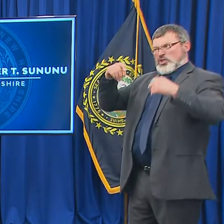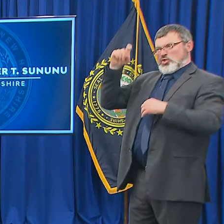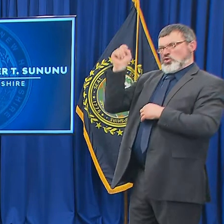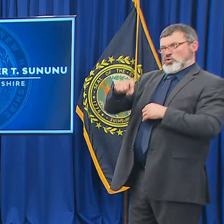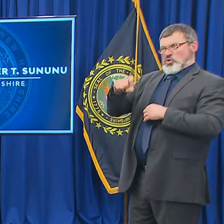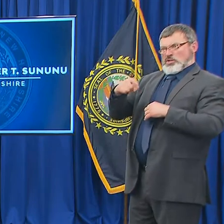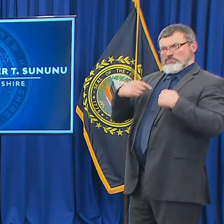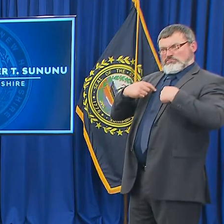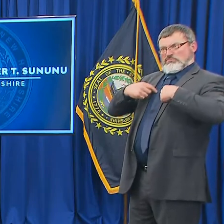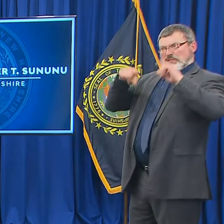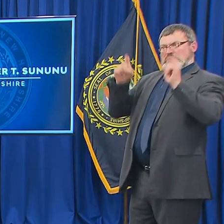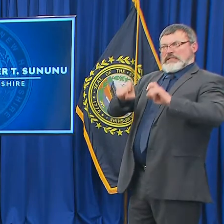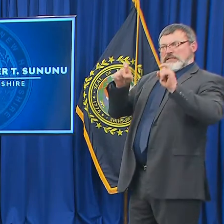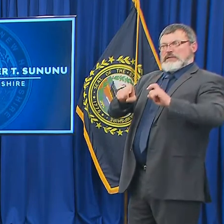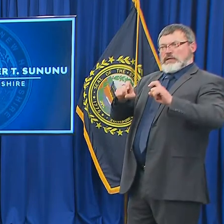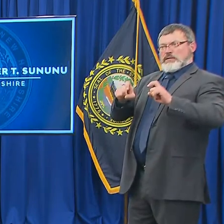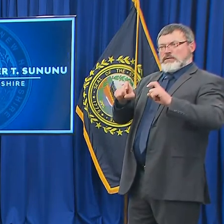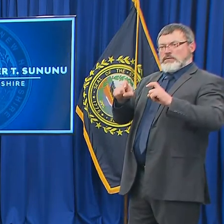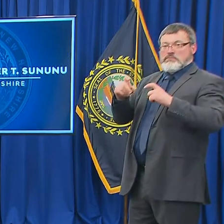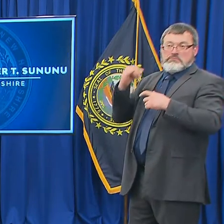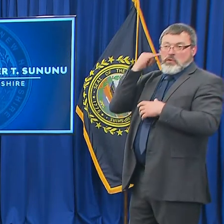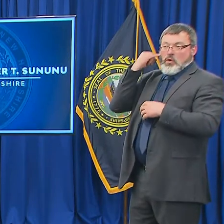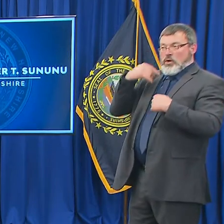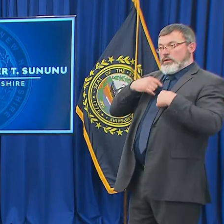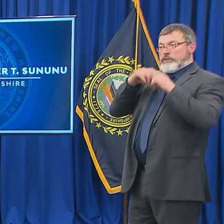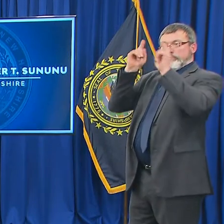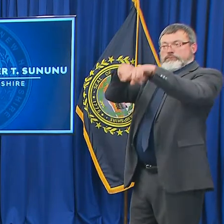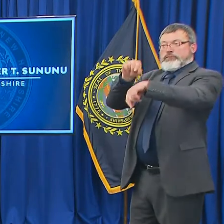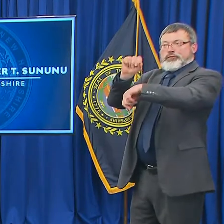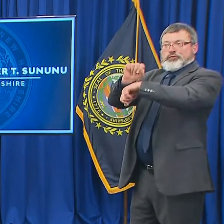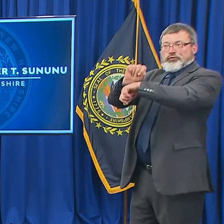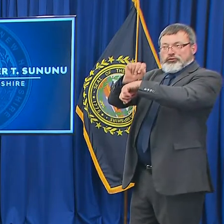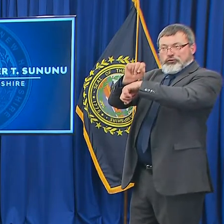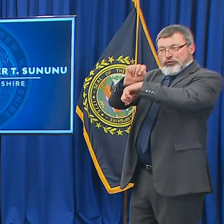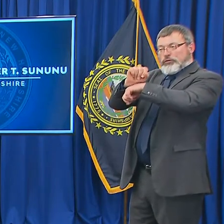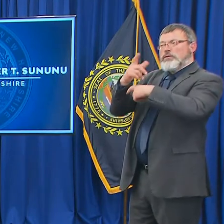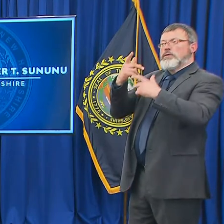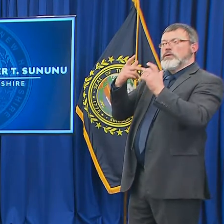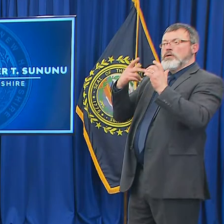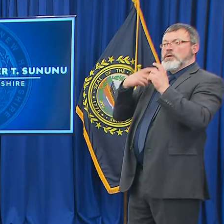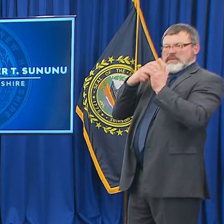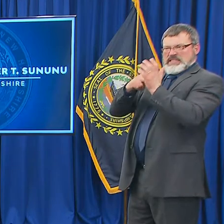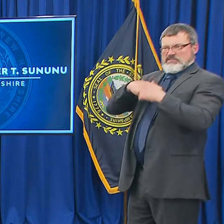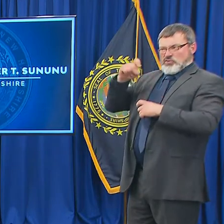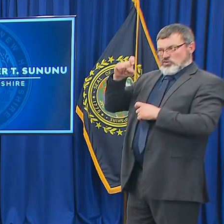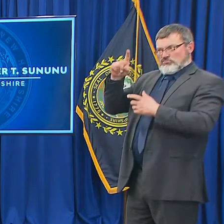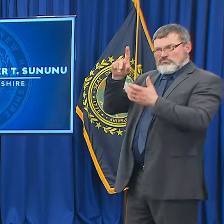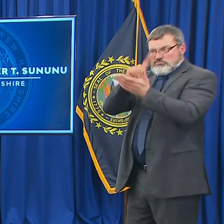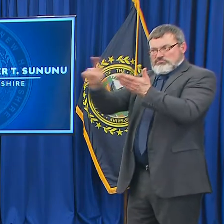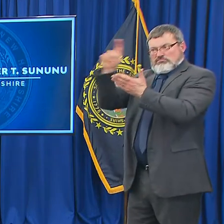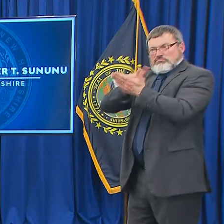So somebody has new cold or viral symptoms could be covered 19 you know people should get tested for cover 19